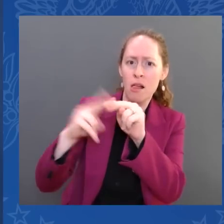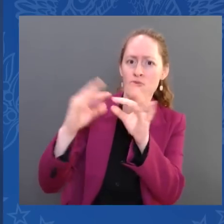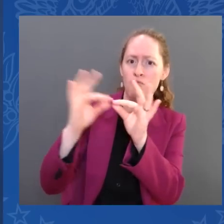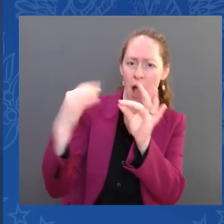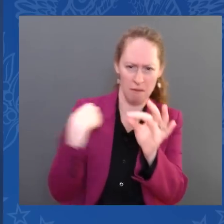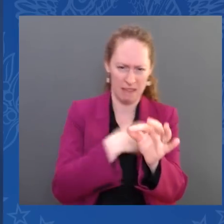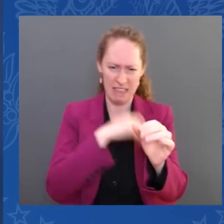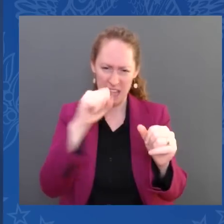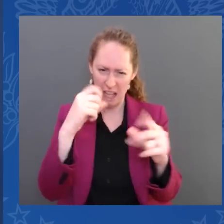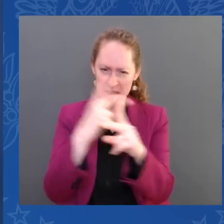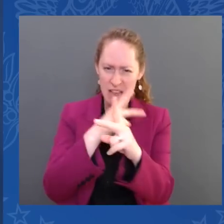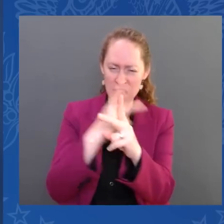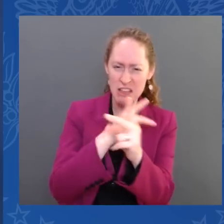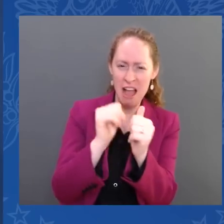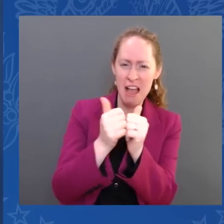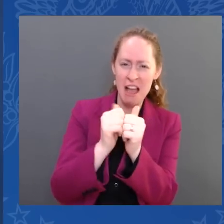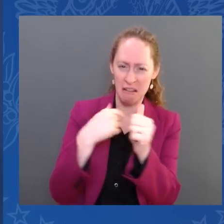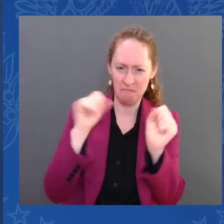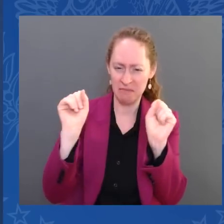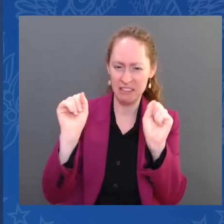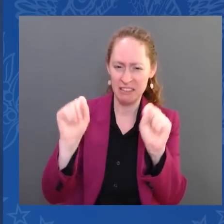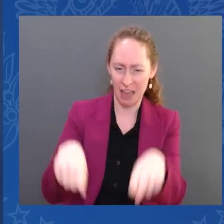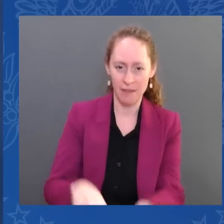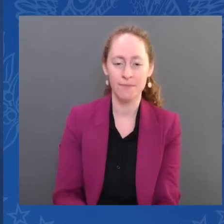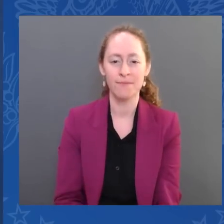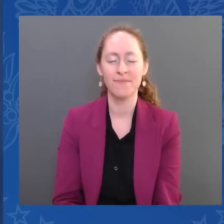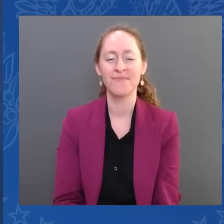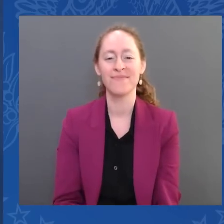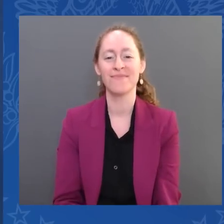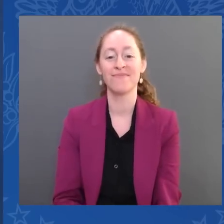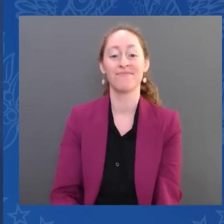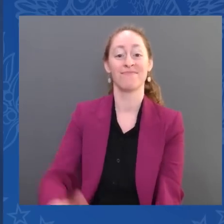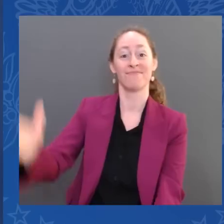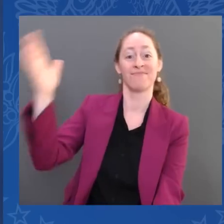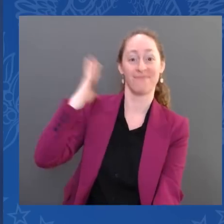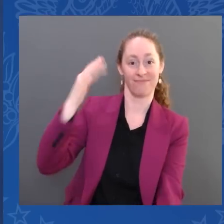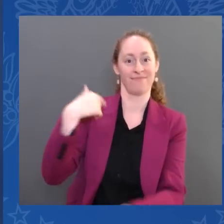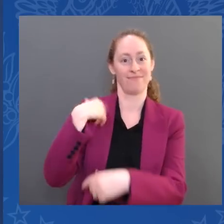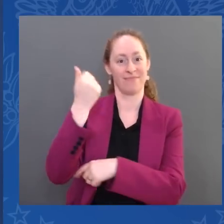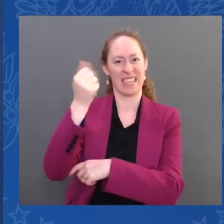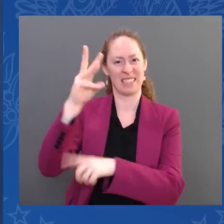the economy had stalled and COVID was out of control. Today, thanks to the economic plan